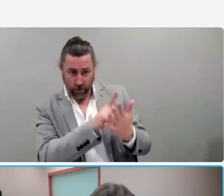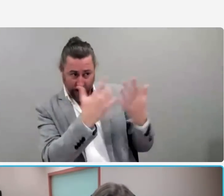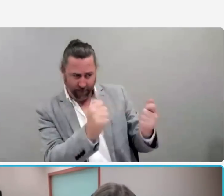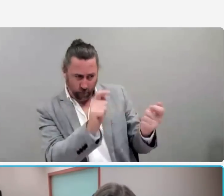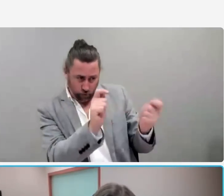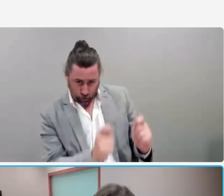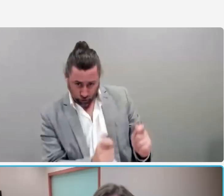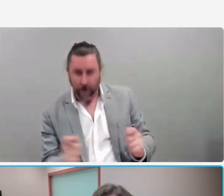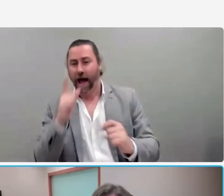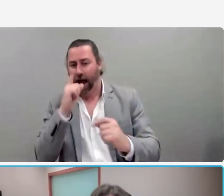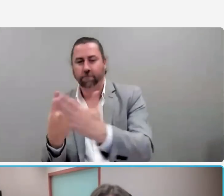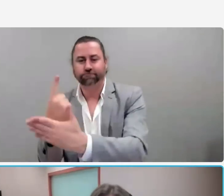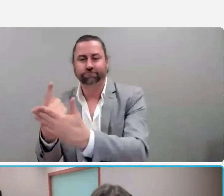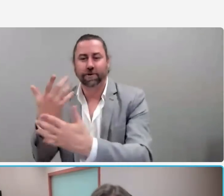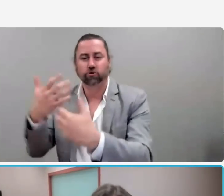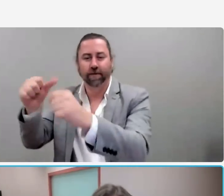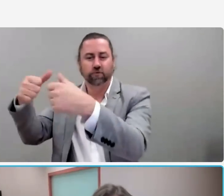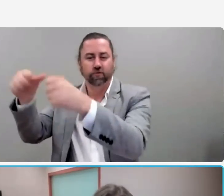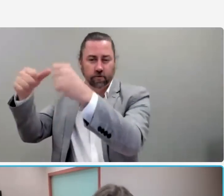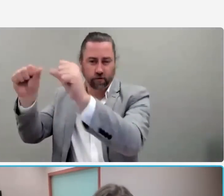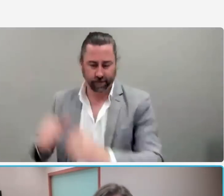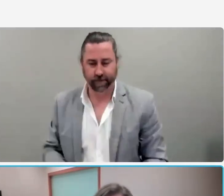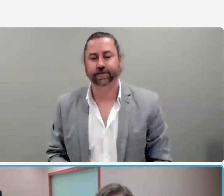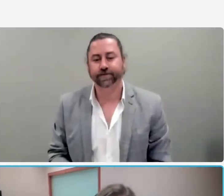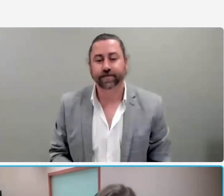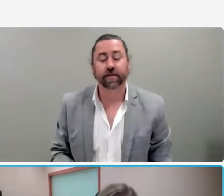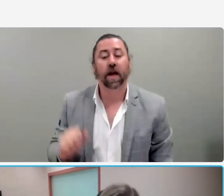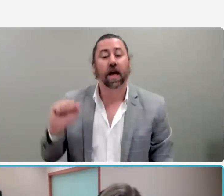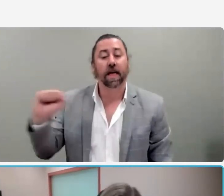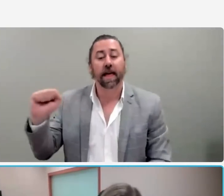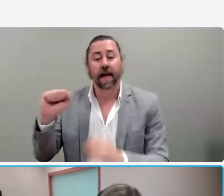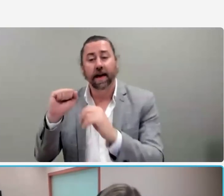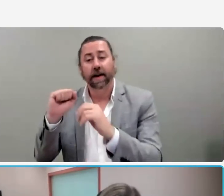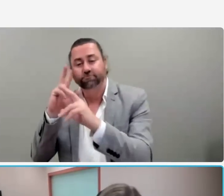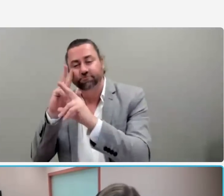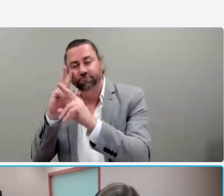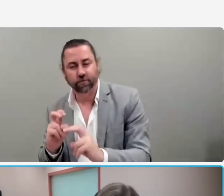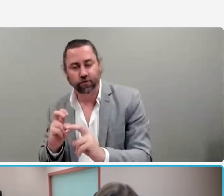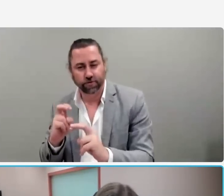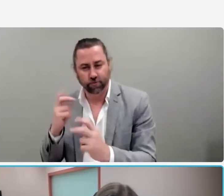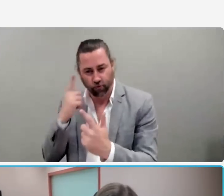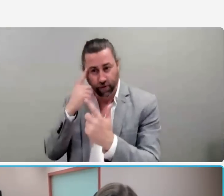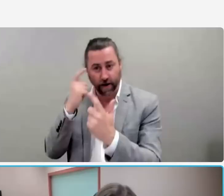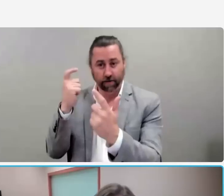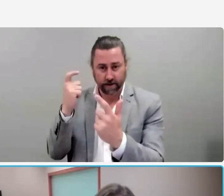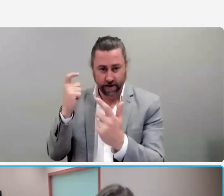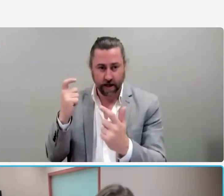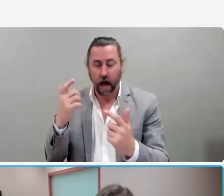Some of the changes recommended by the Royal Commission are also very significant structural changes.